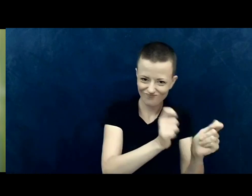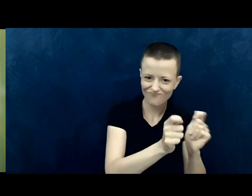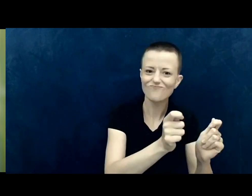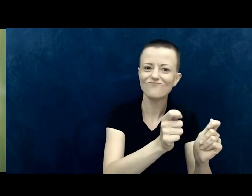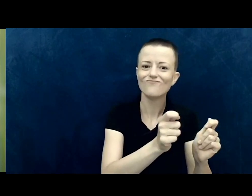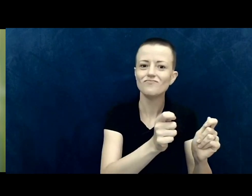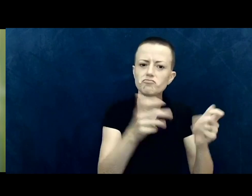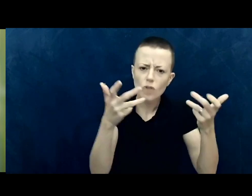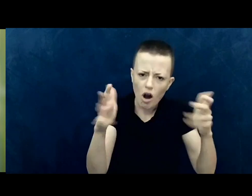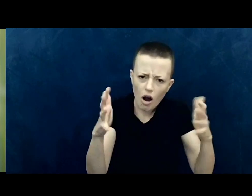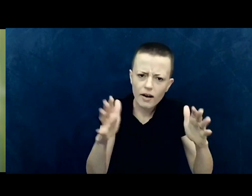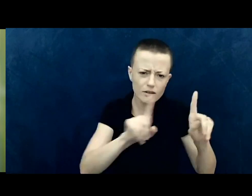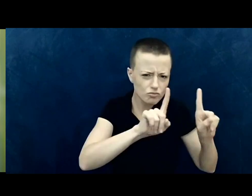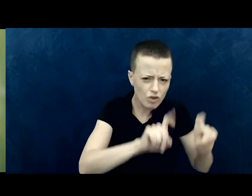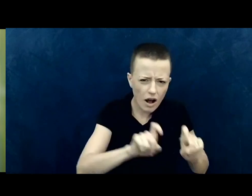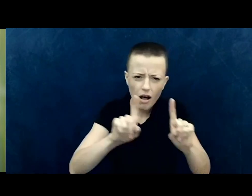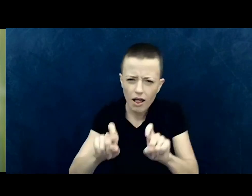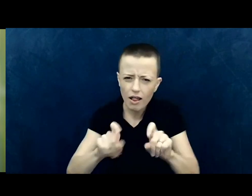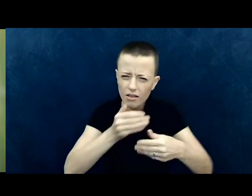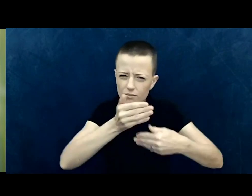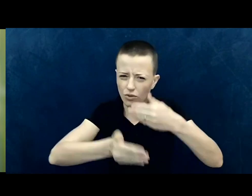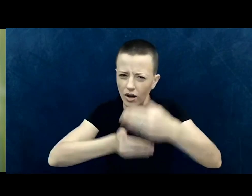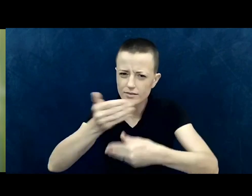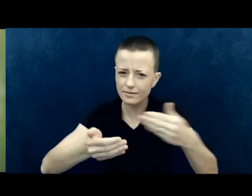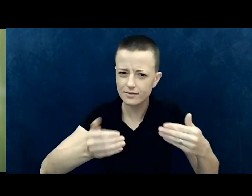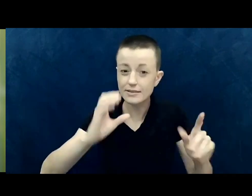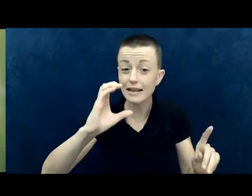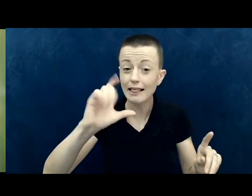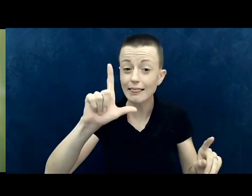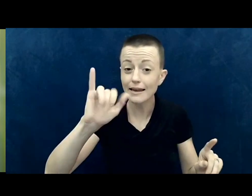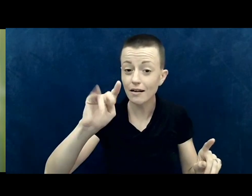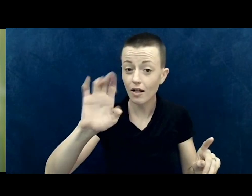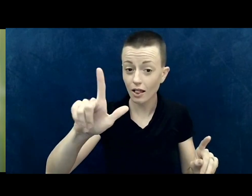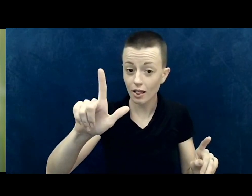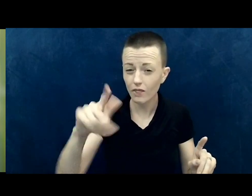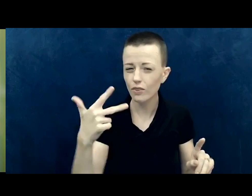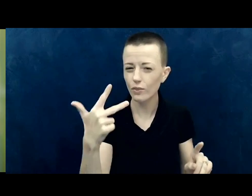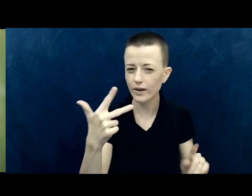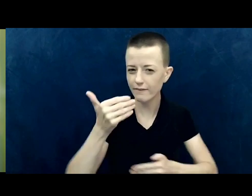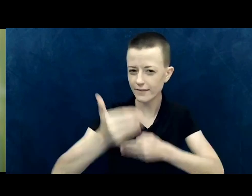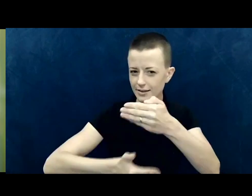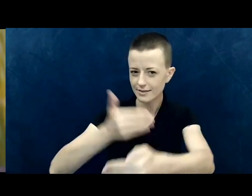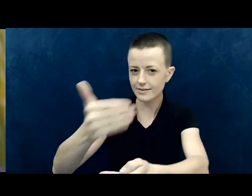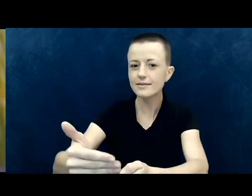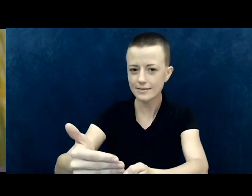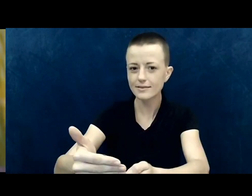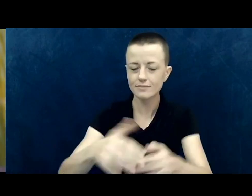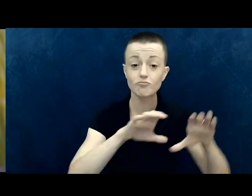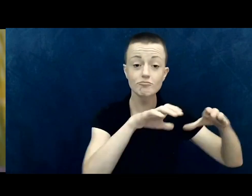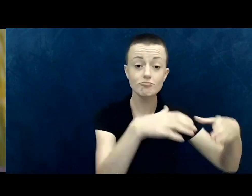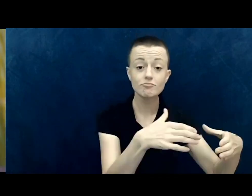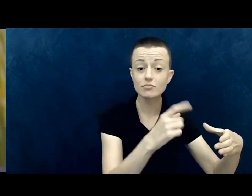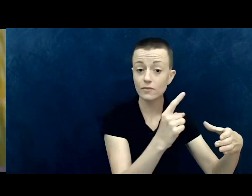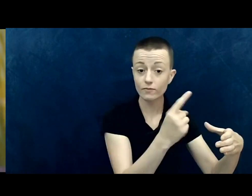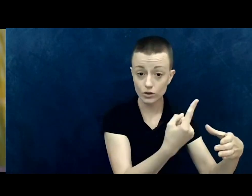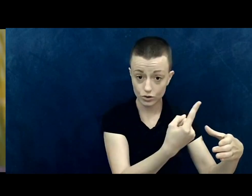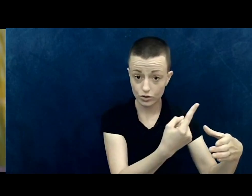All the vaccines approved in Canada went through the normal rigorous clinical trial process. Clinical trials have three phases.